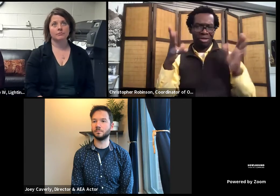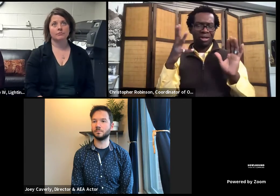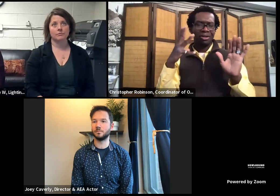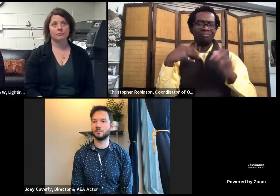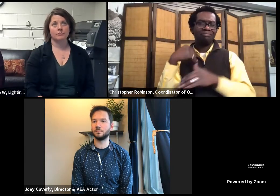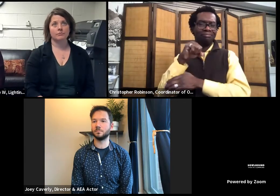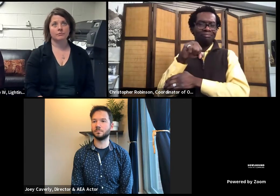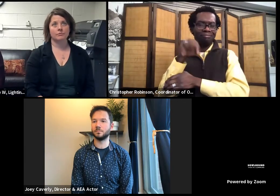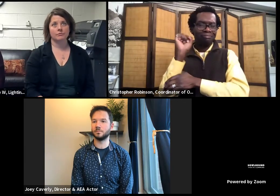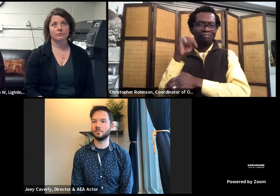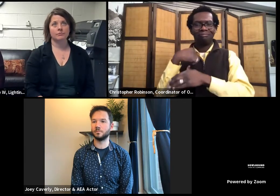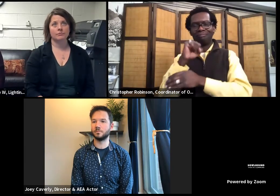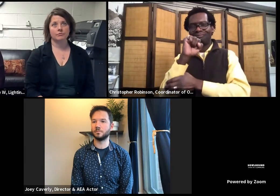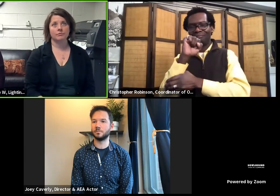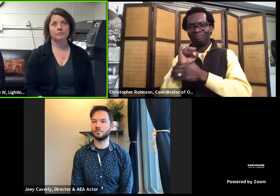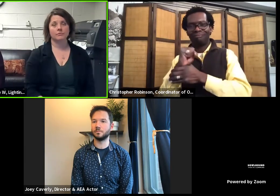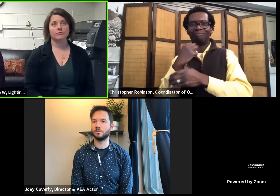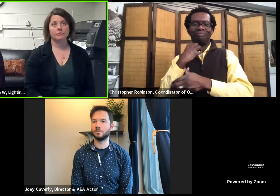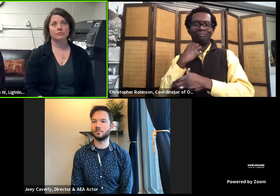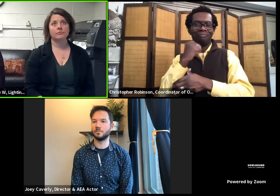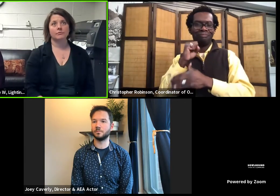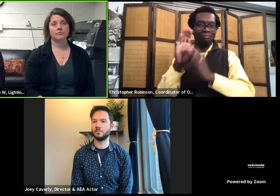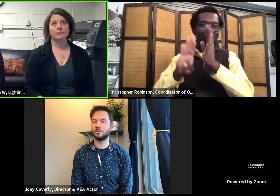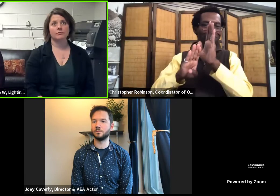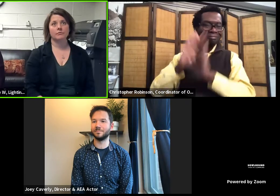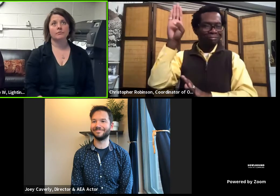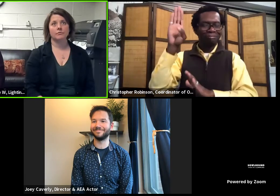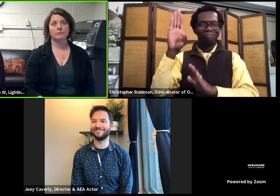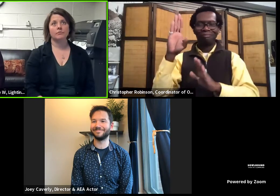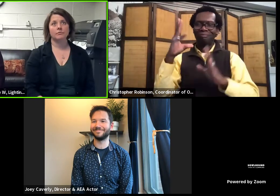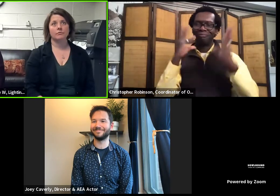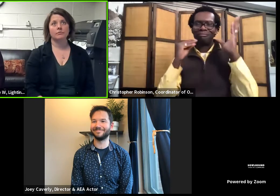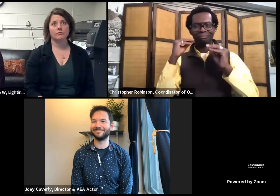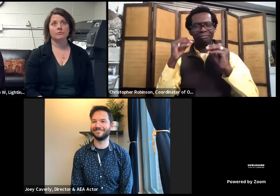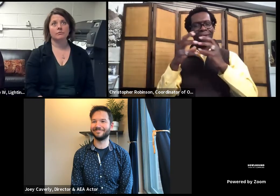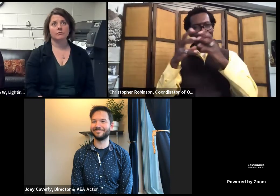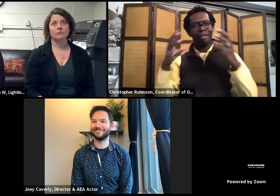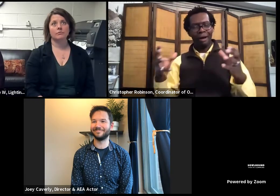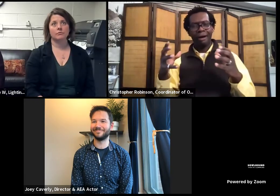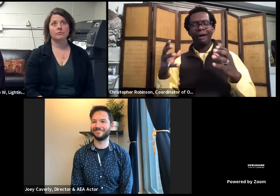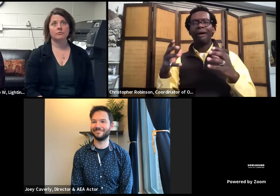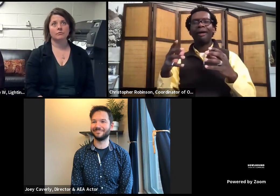and those theater companies have already learned, and changed, and adapted.